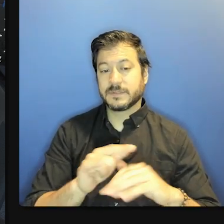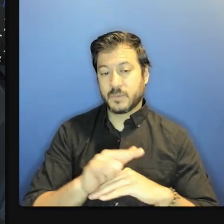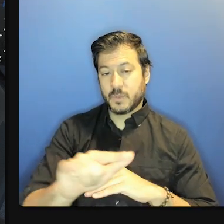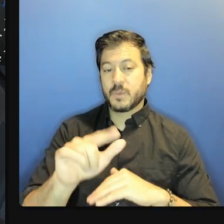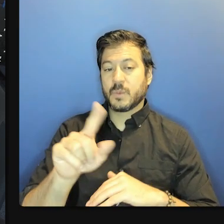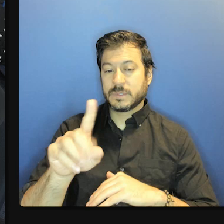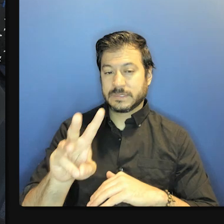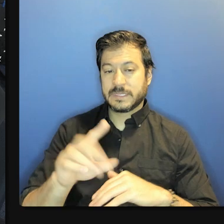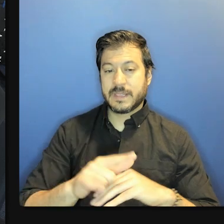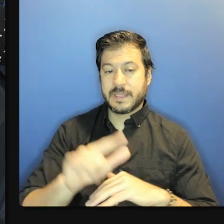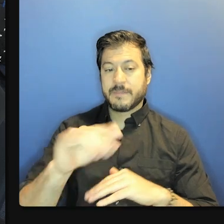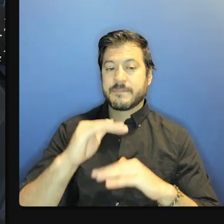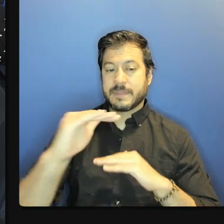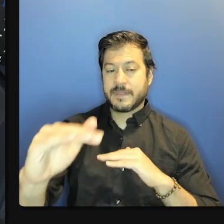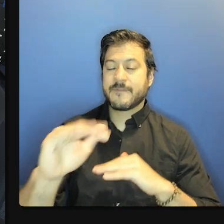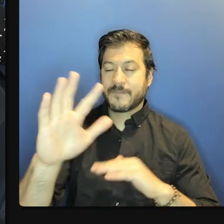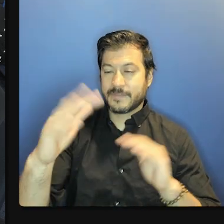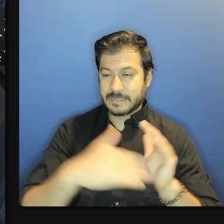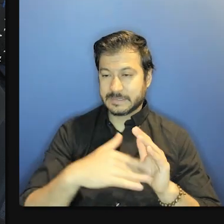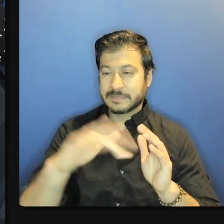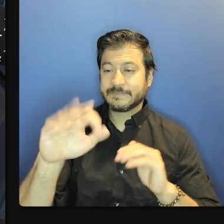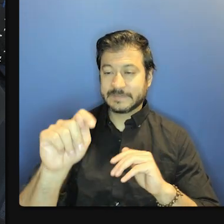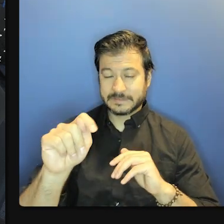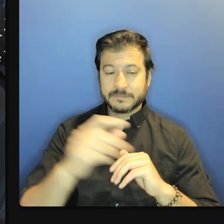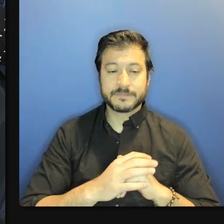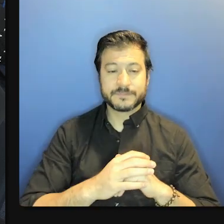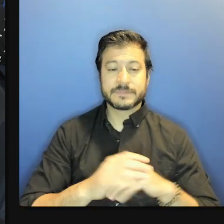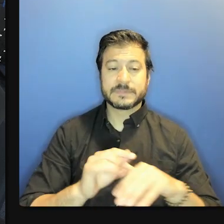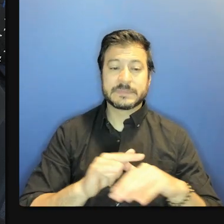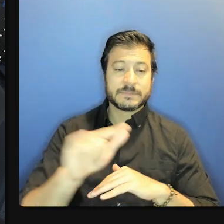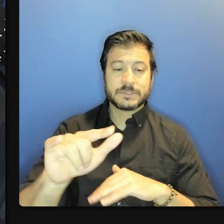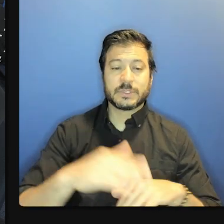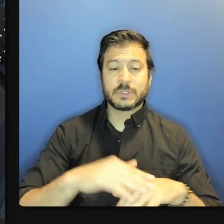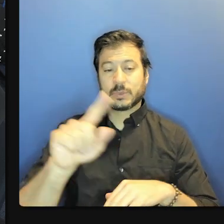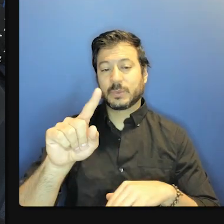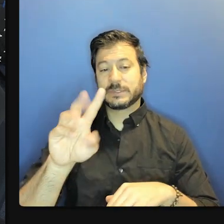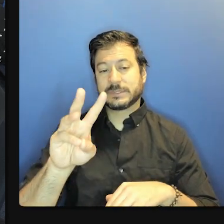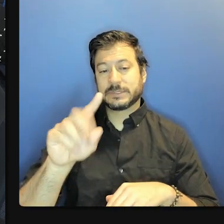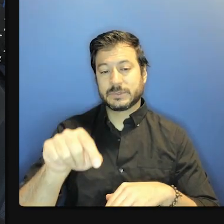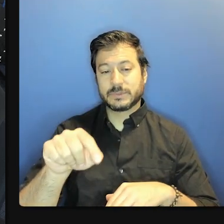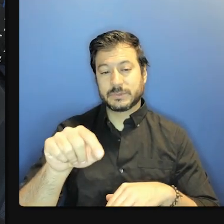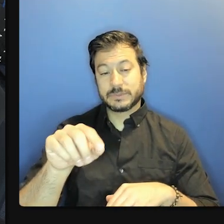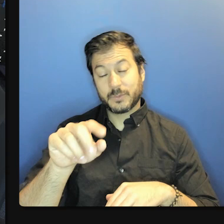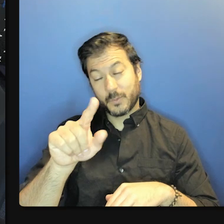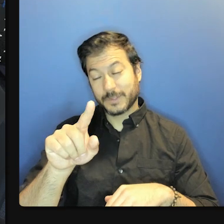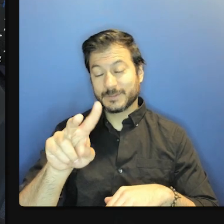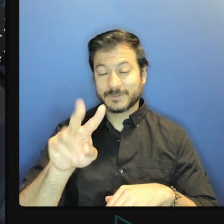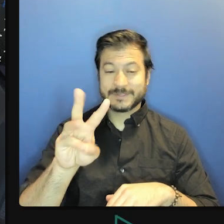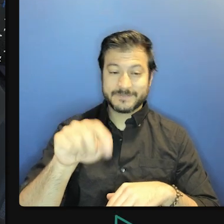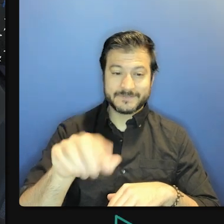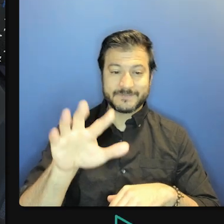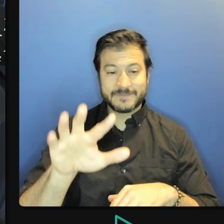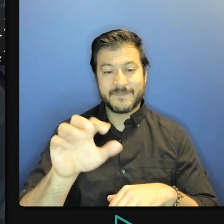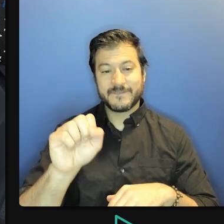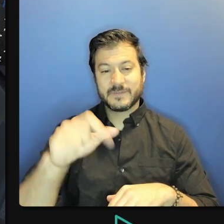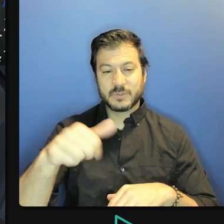Take off runway 16, climb and maintain 5,000 feet. Departure on 126.5, squawk 4372.